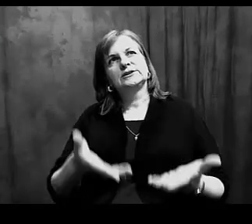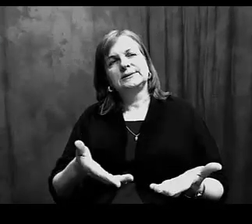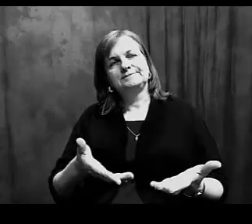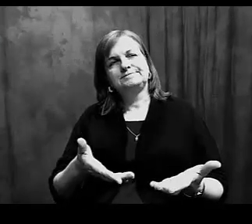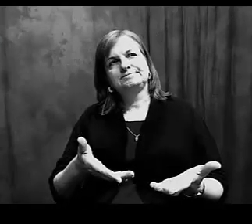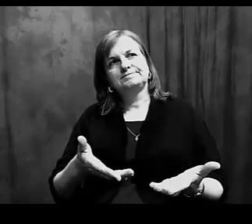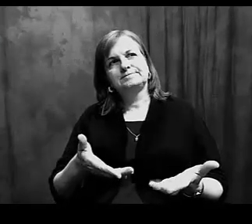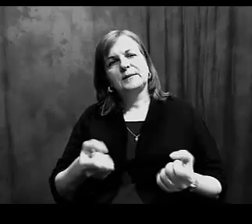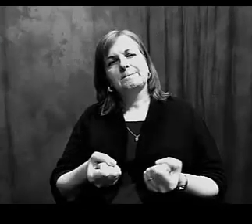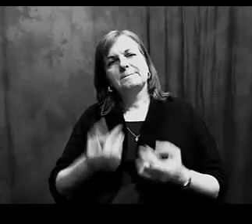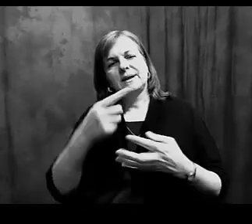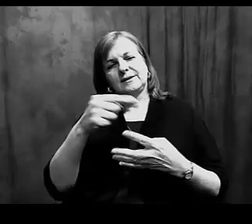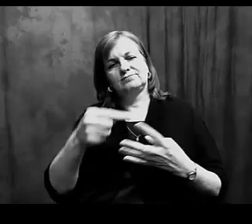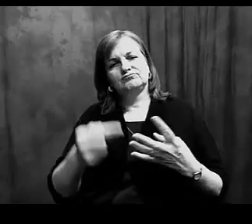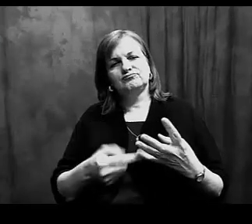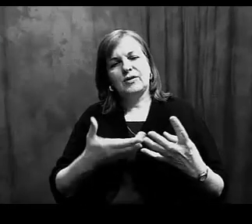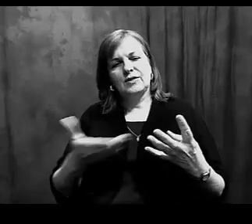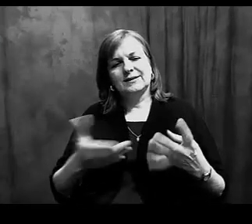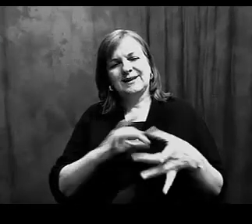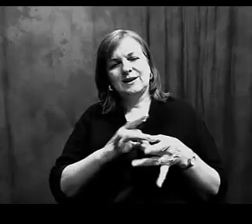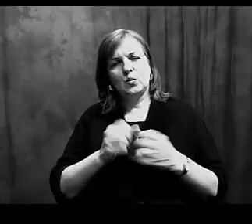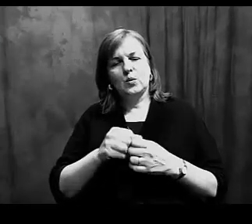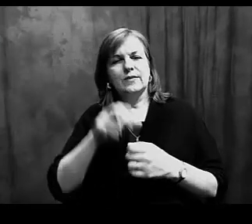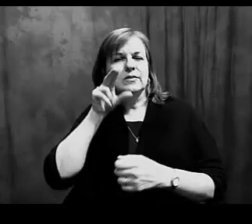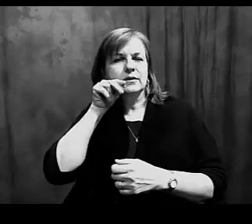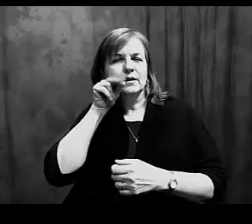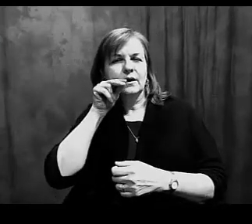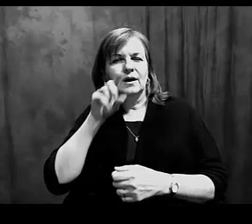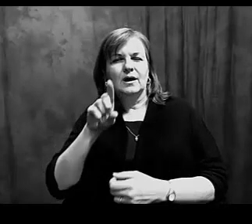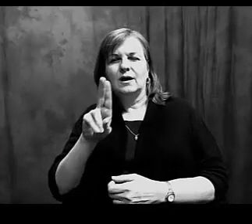and he proposed a number of things associated with duck feet -- he seemed